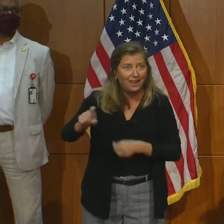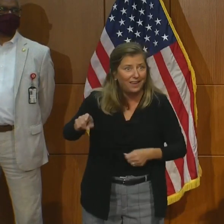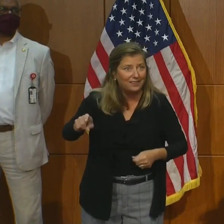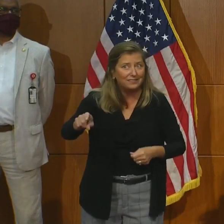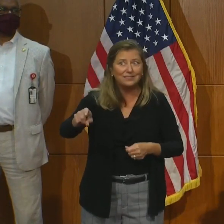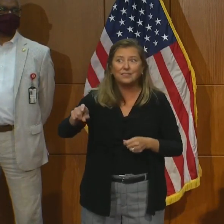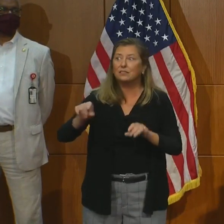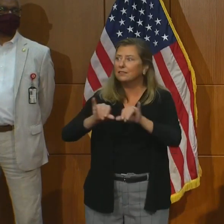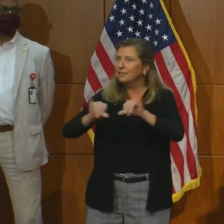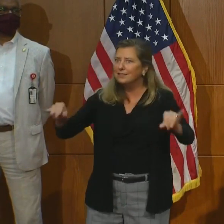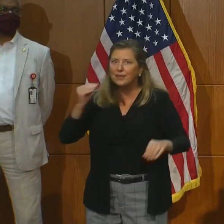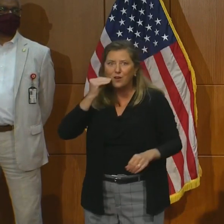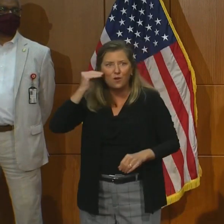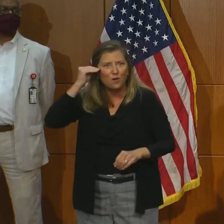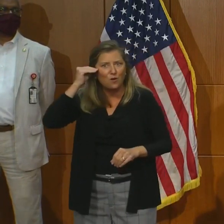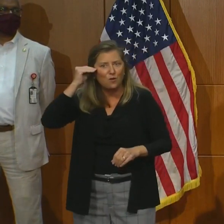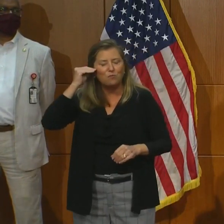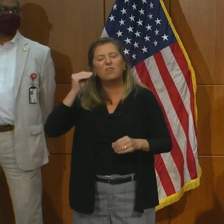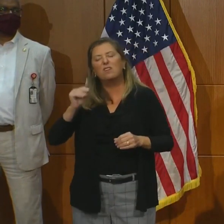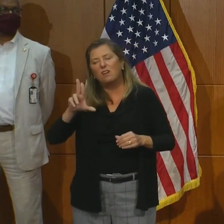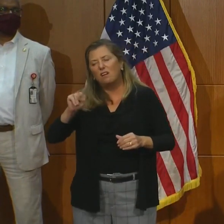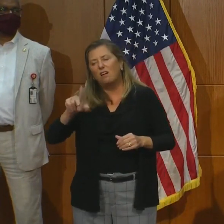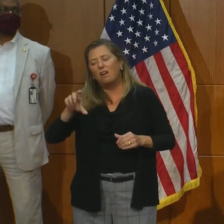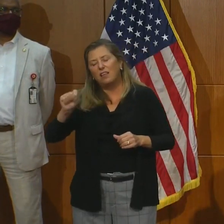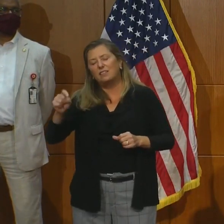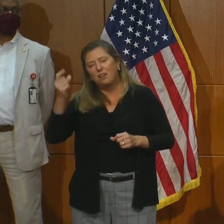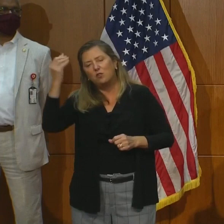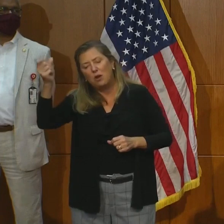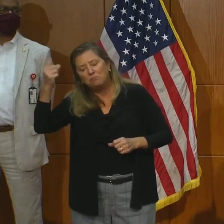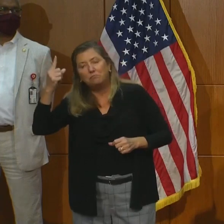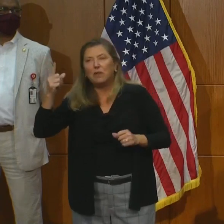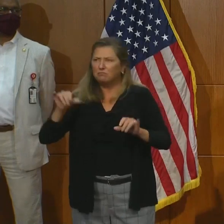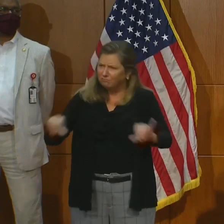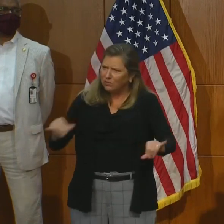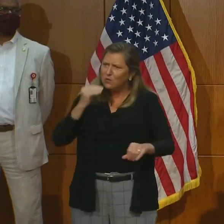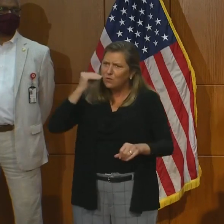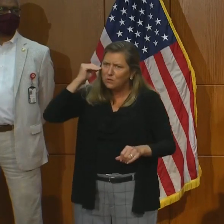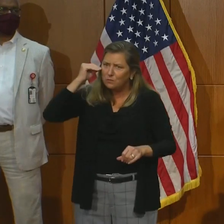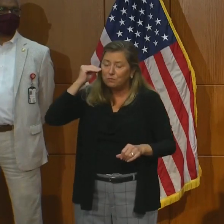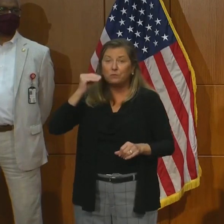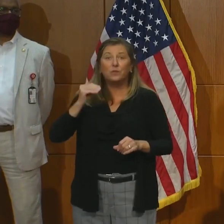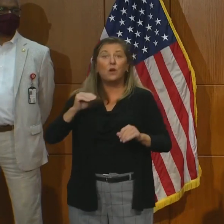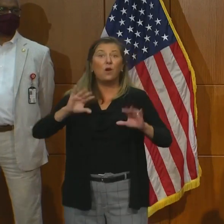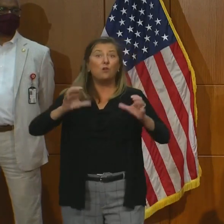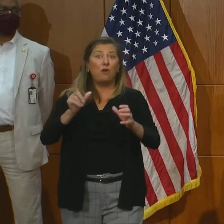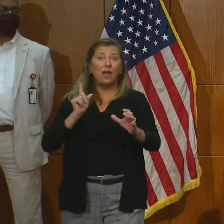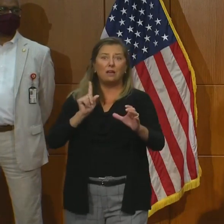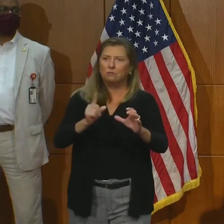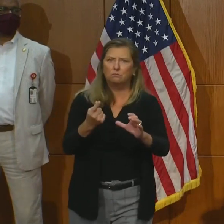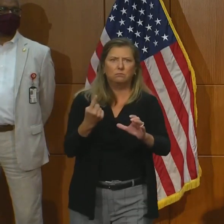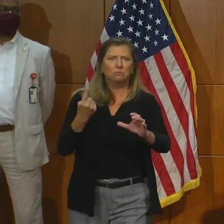WHAT TO DO WEAR A MASK KEEP YOUR DISTANCE WASH YOUR HANDS